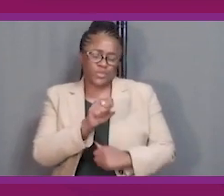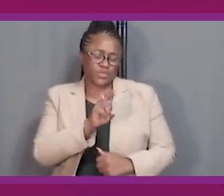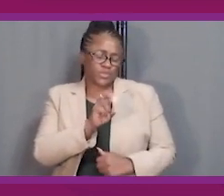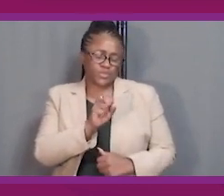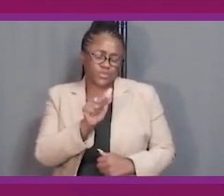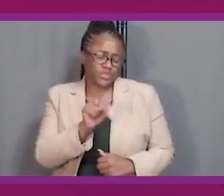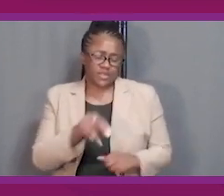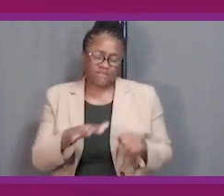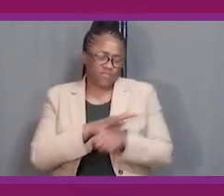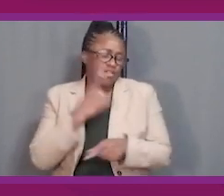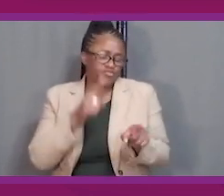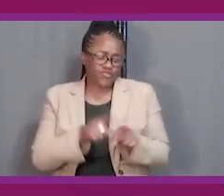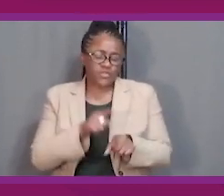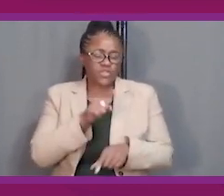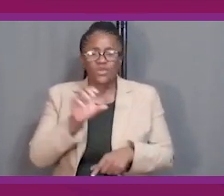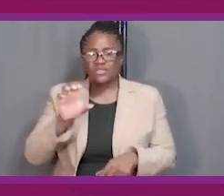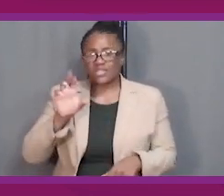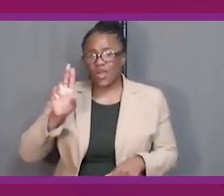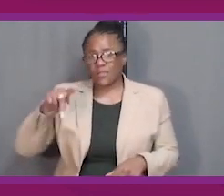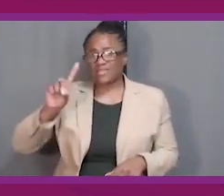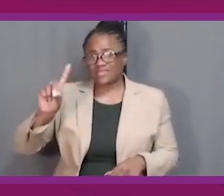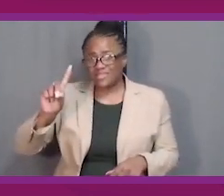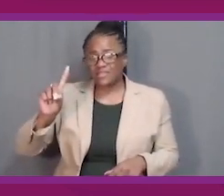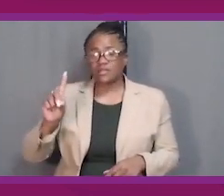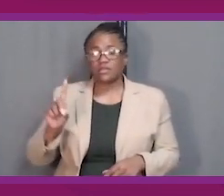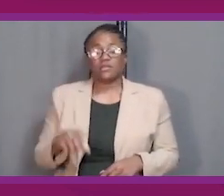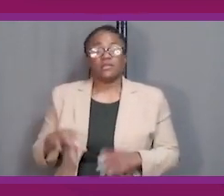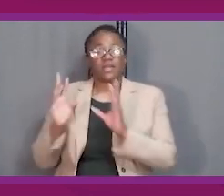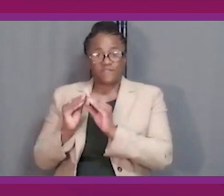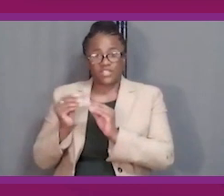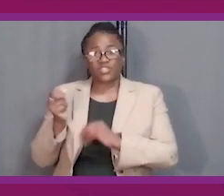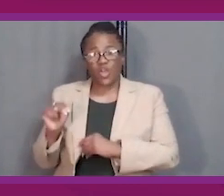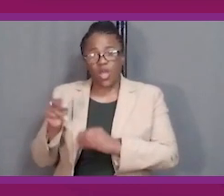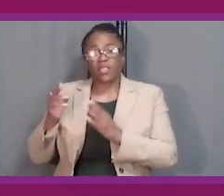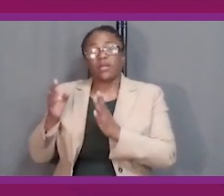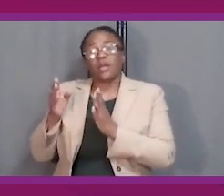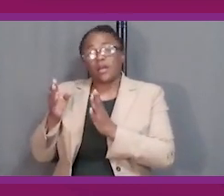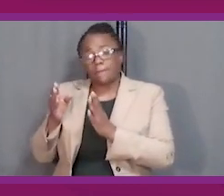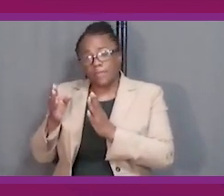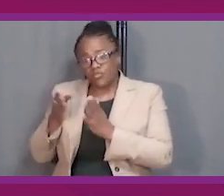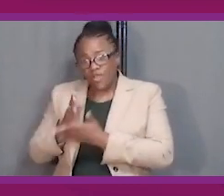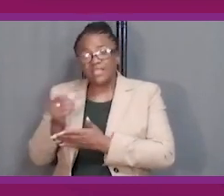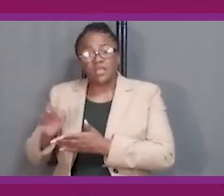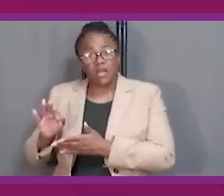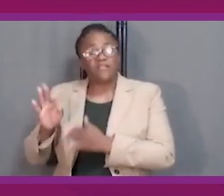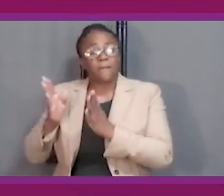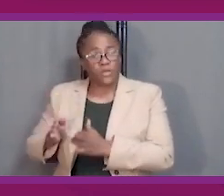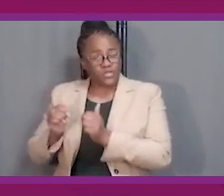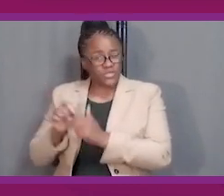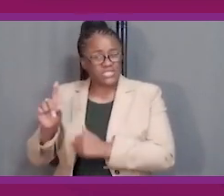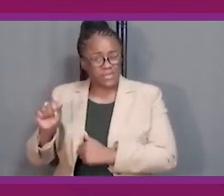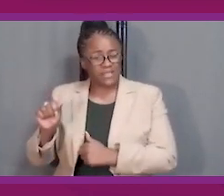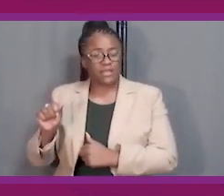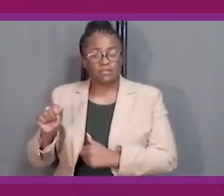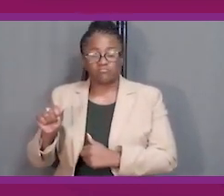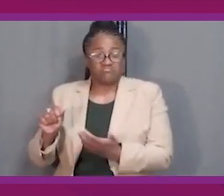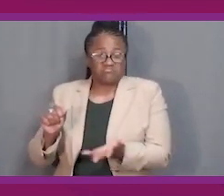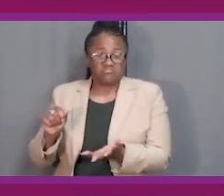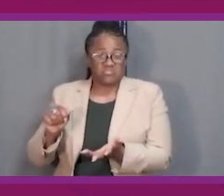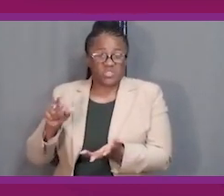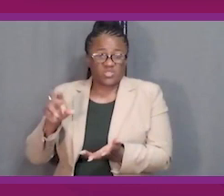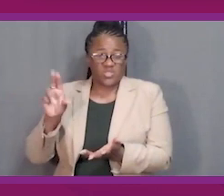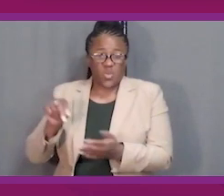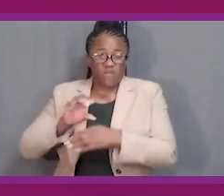Disabilities, has no teeth, we have a much bigger problem globally around enforcement.